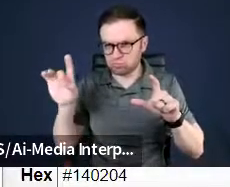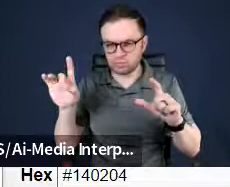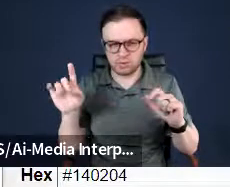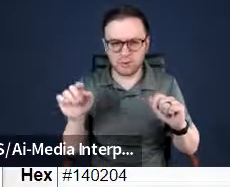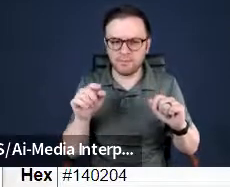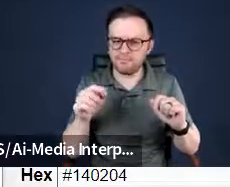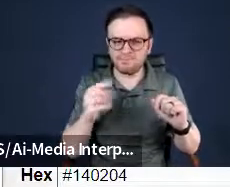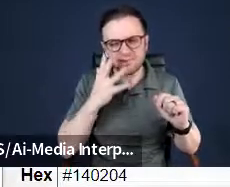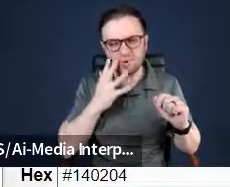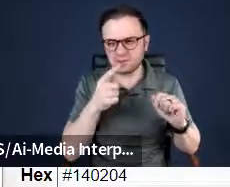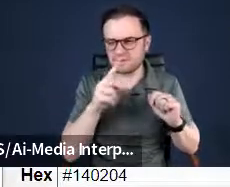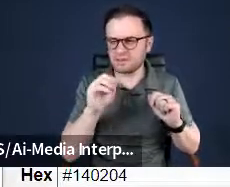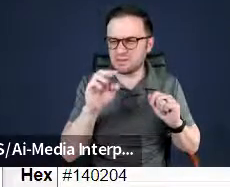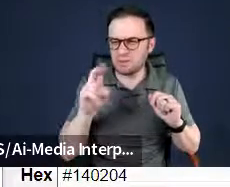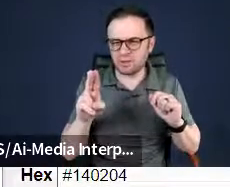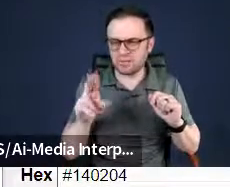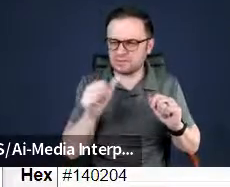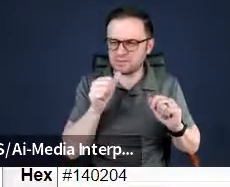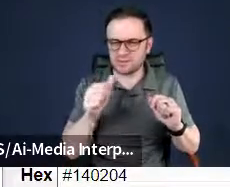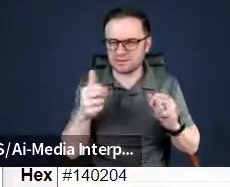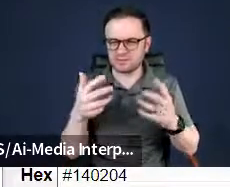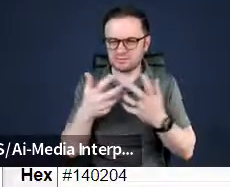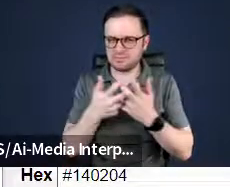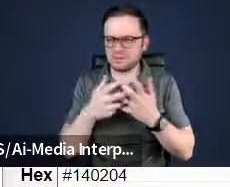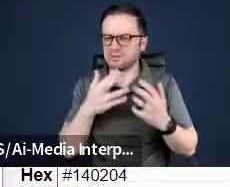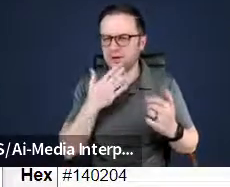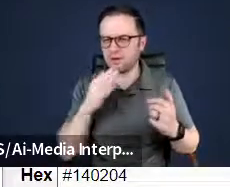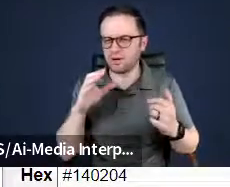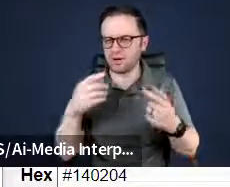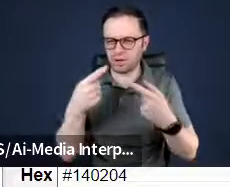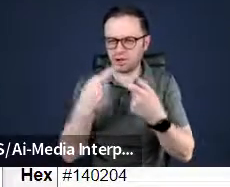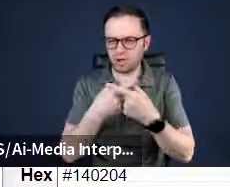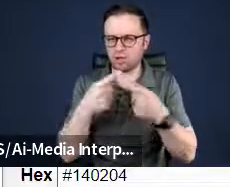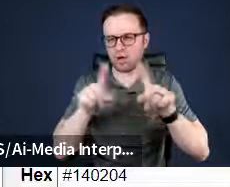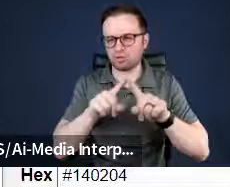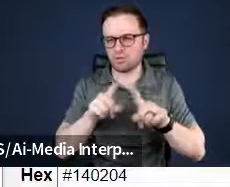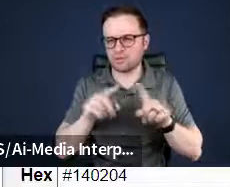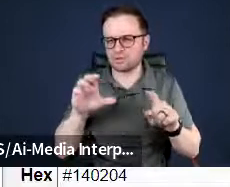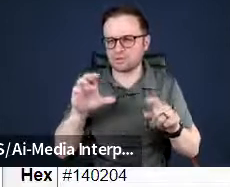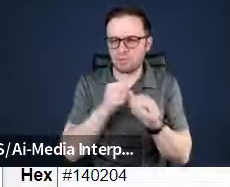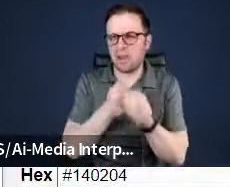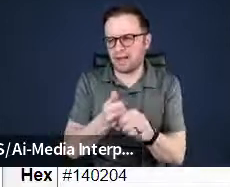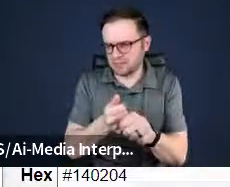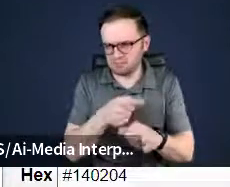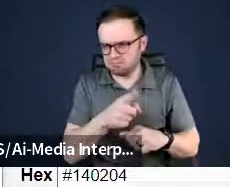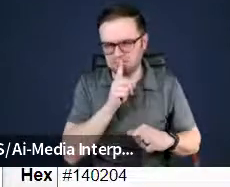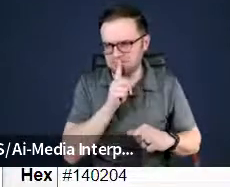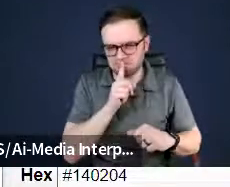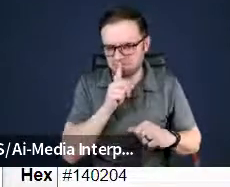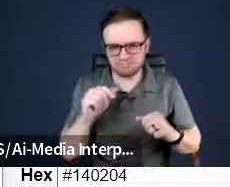now going to click on the background and let's see , so unfortunately this menu does not meet color contrast compliance.